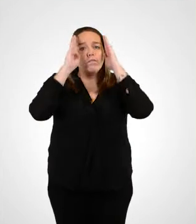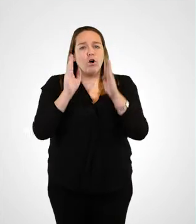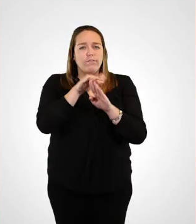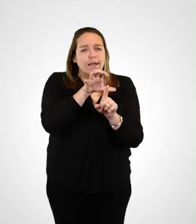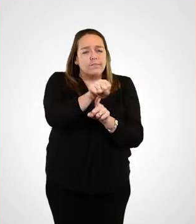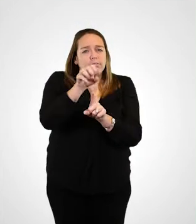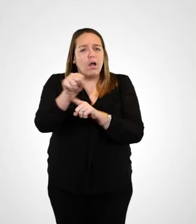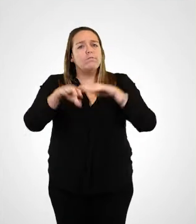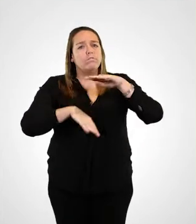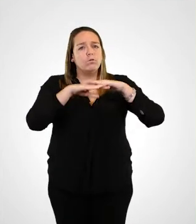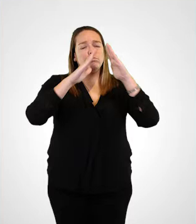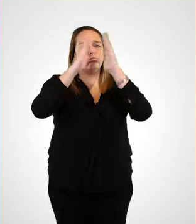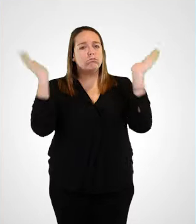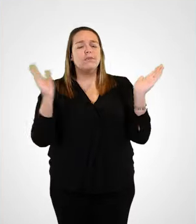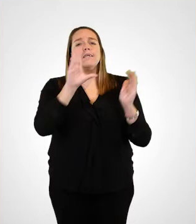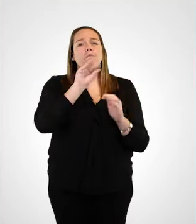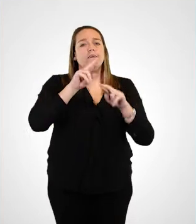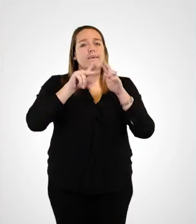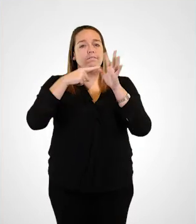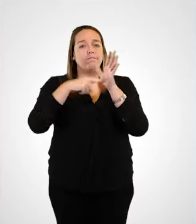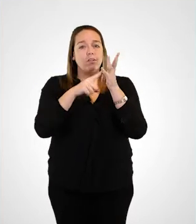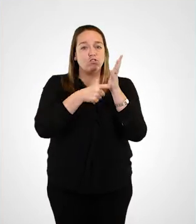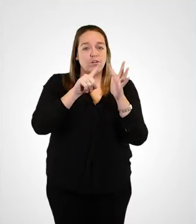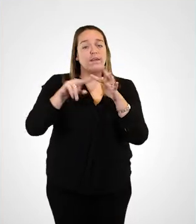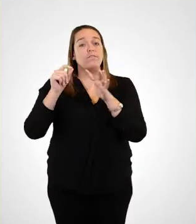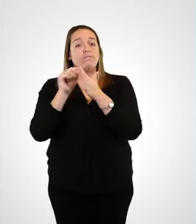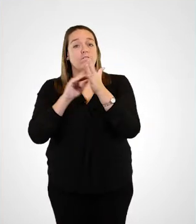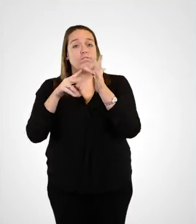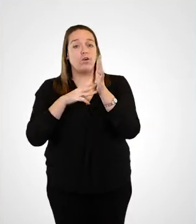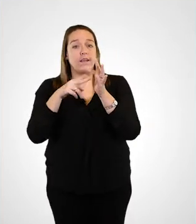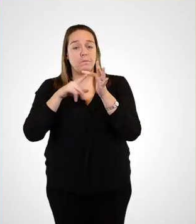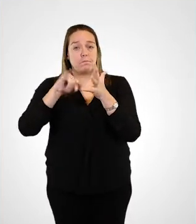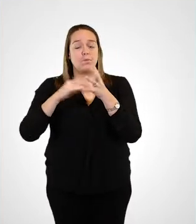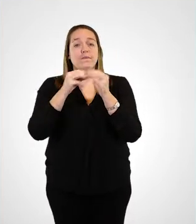where we're focusing on identifying a full range of speech features and phonemes